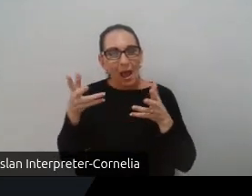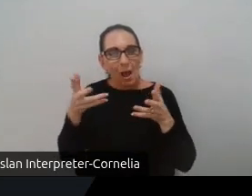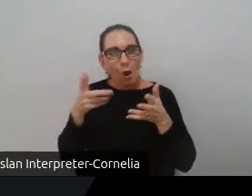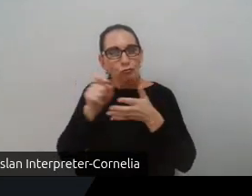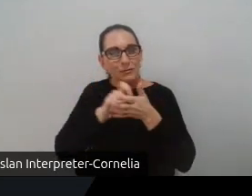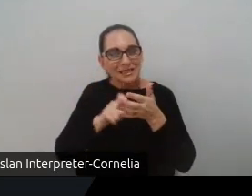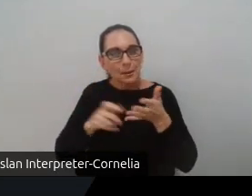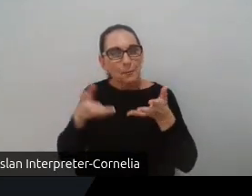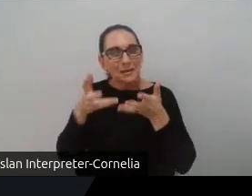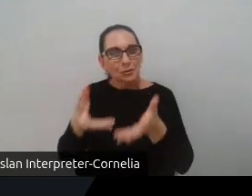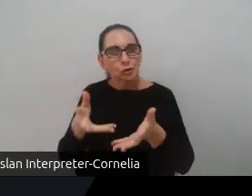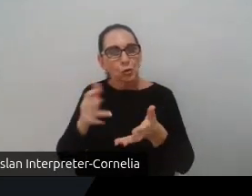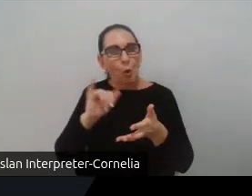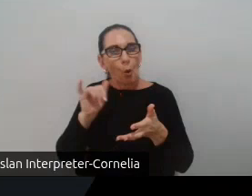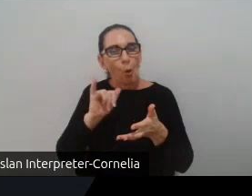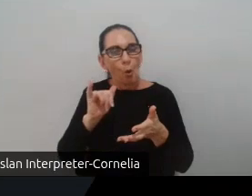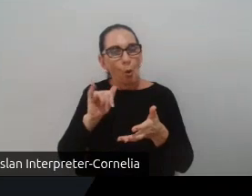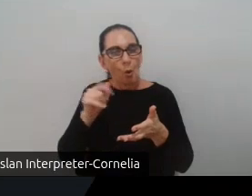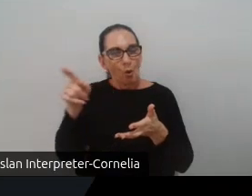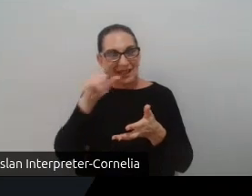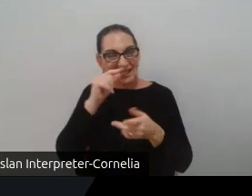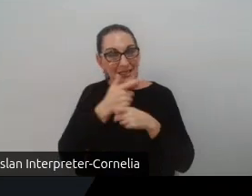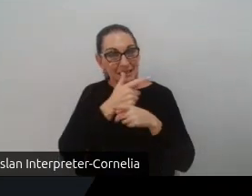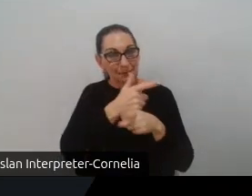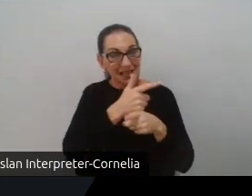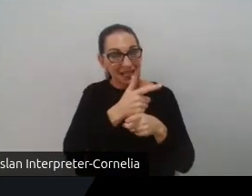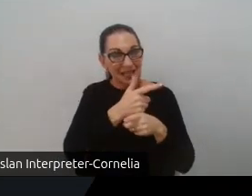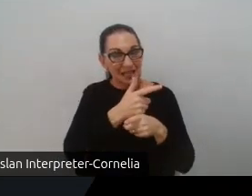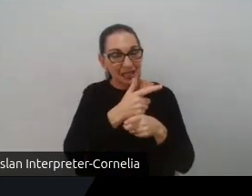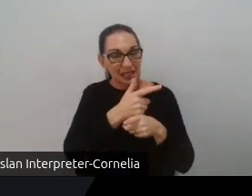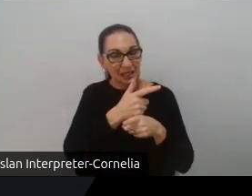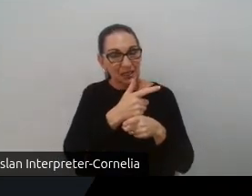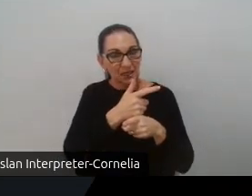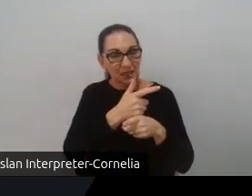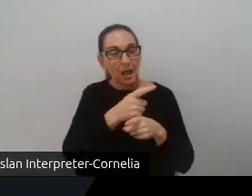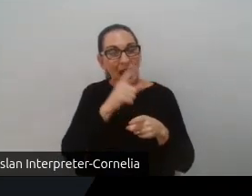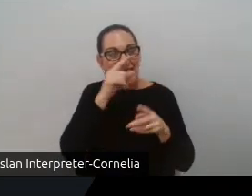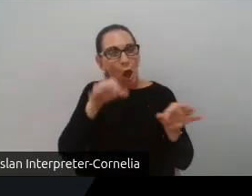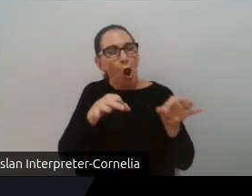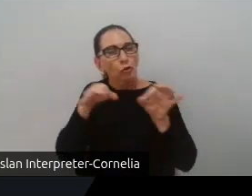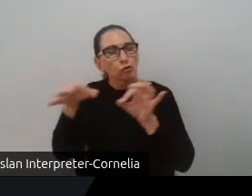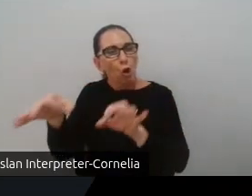um with provided to the respondent and to speak and adjourn it for a period of time to see whether